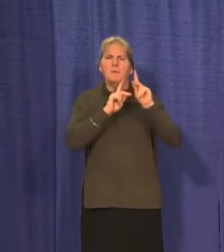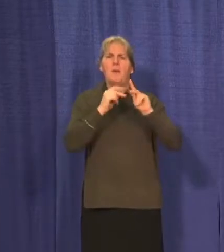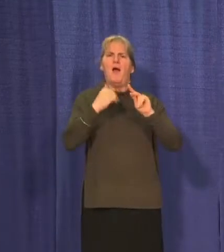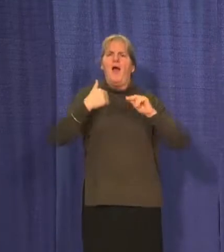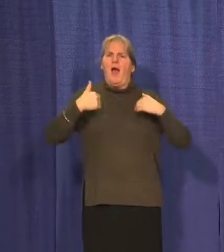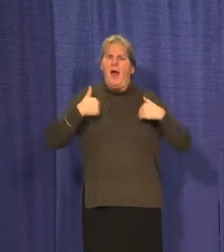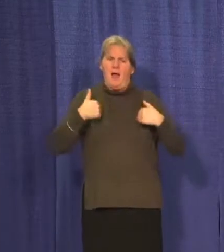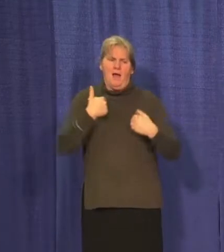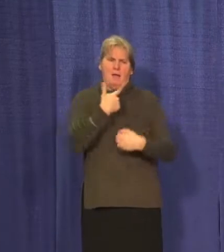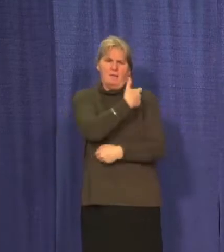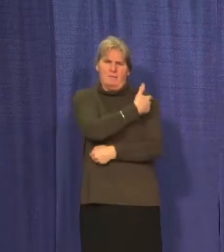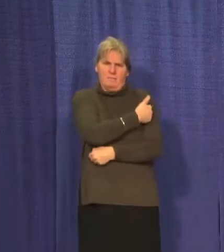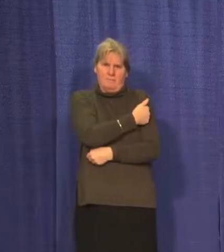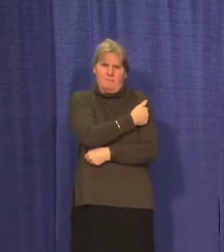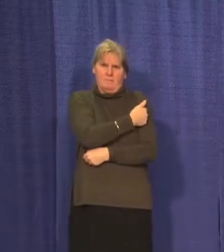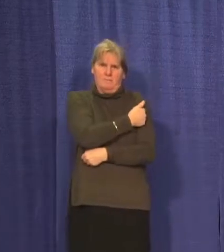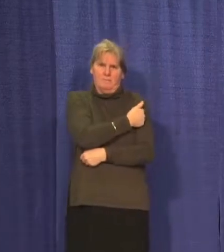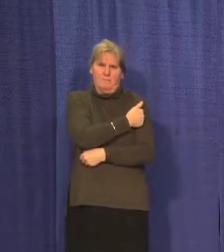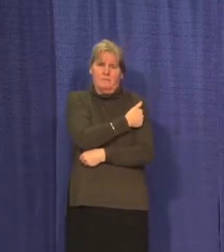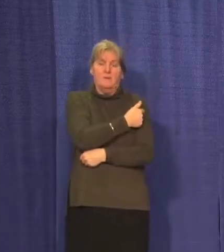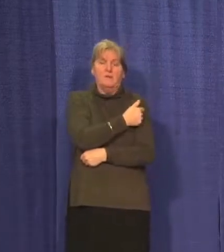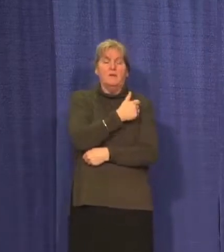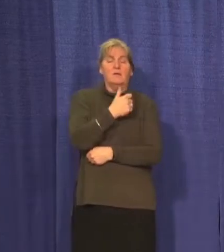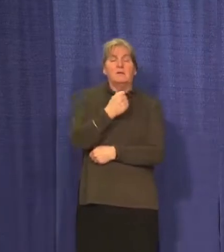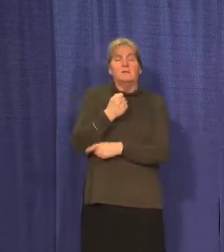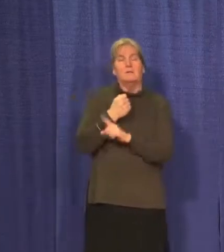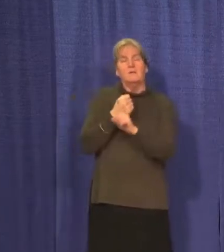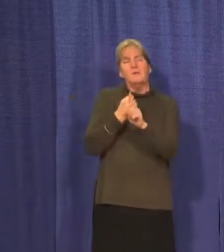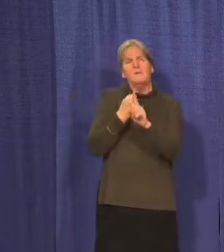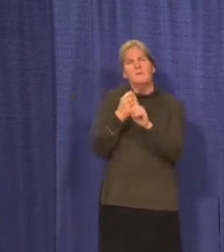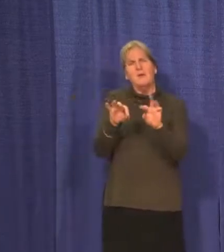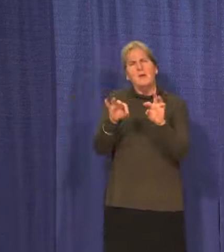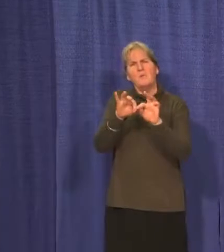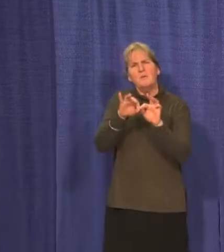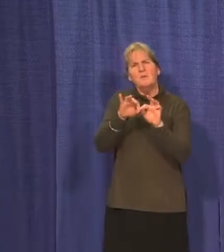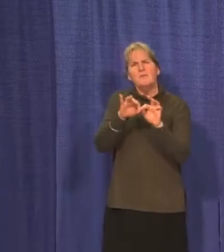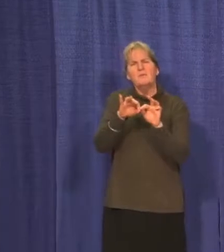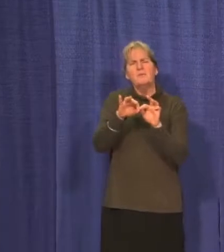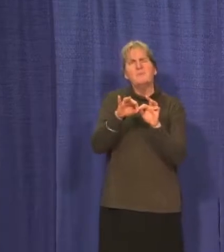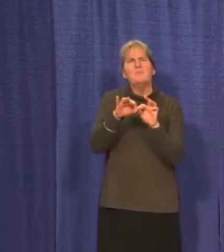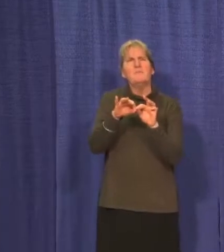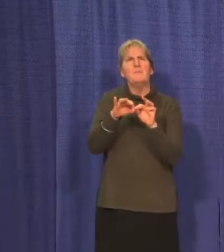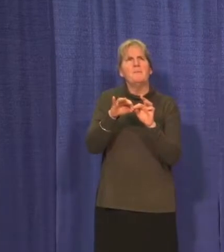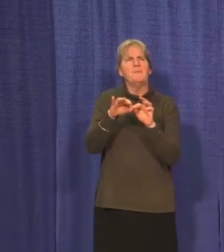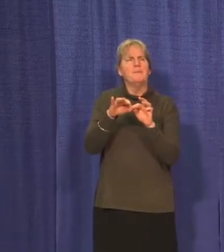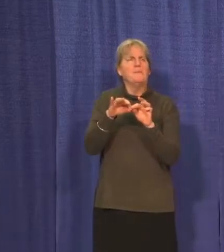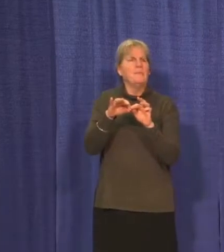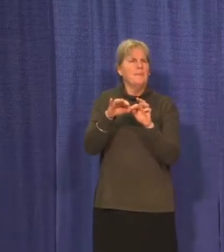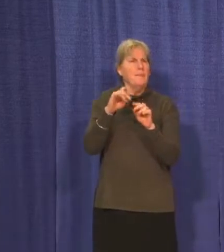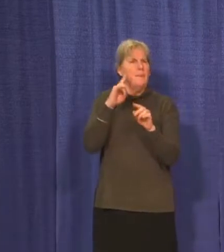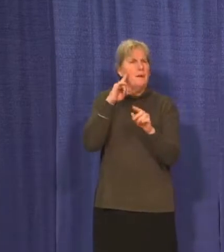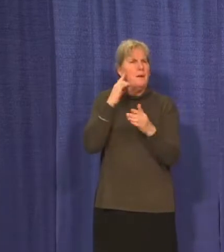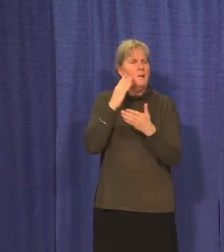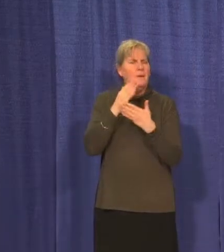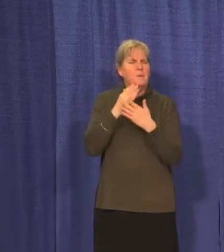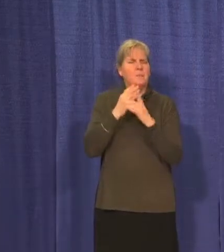There are really questions as to how this applies to a particular individual. And just keep in mind some of the questions that are